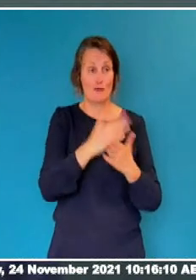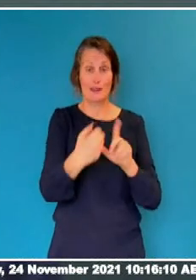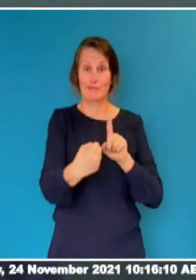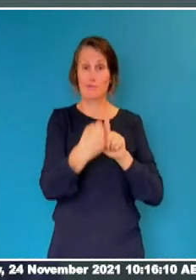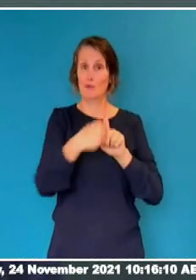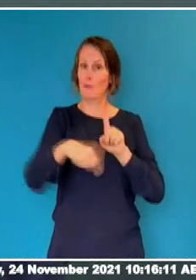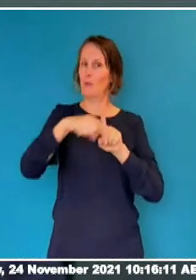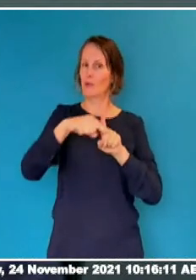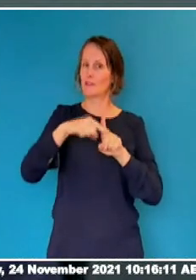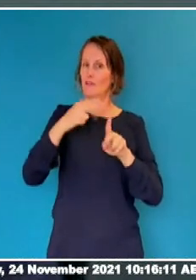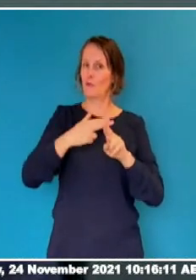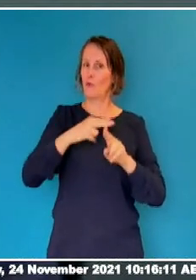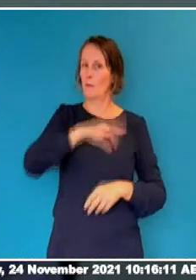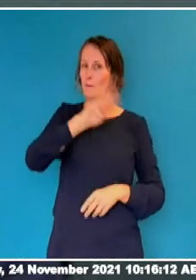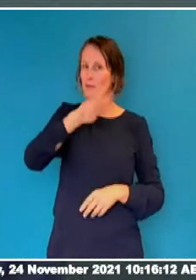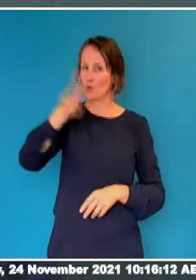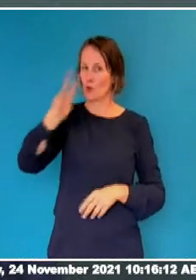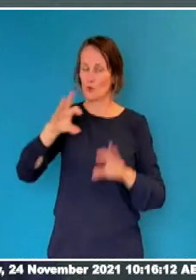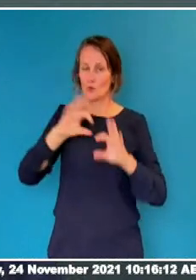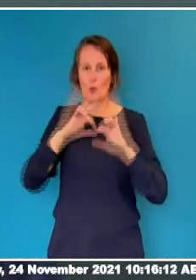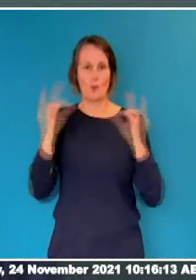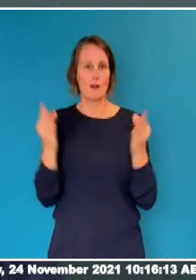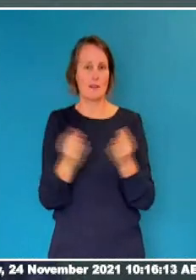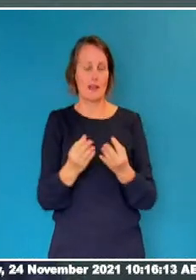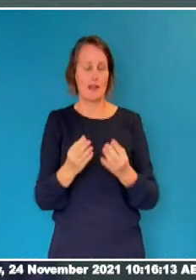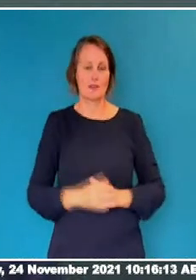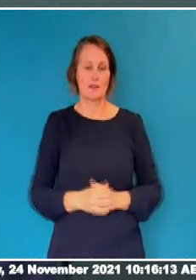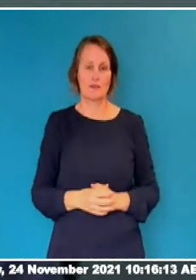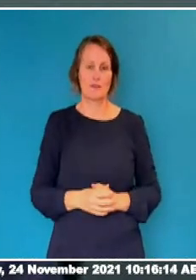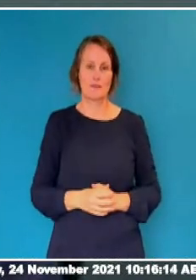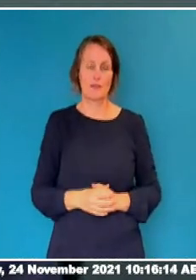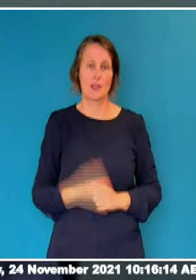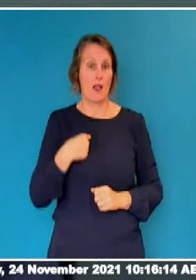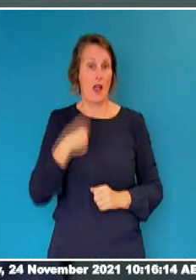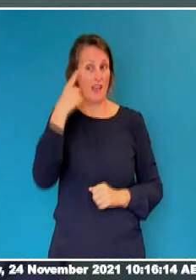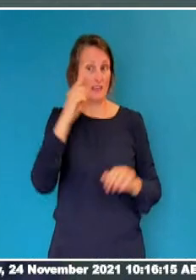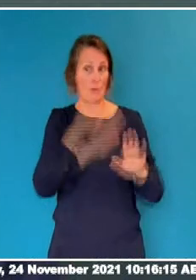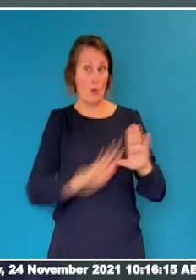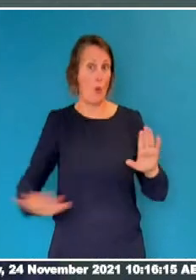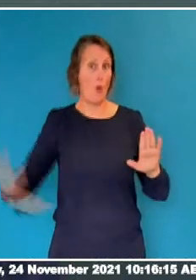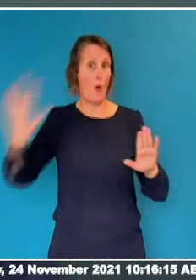There would be rarely a restaurant in our system in Australia which doesn't have a